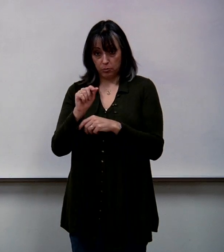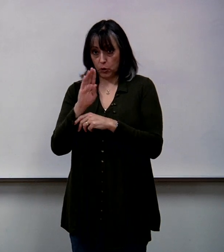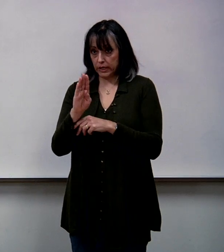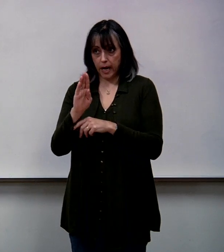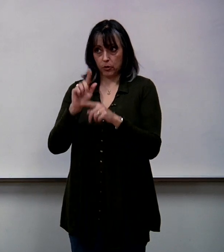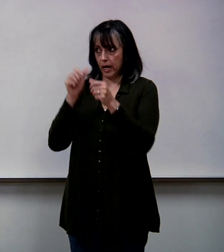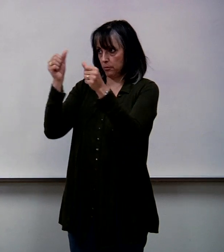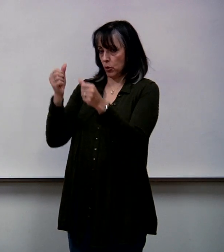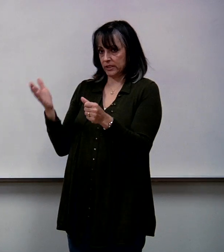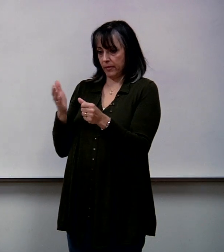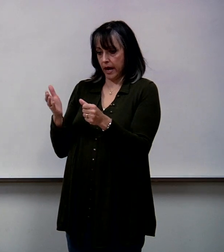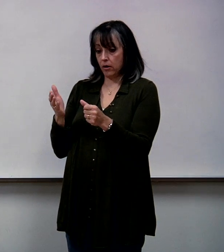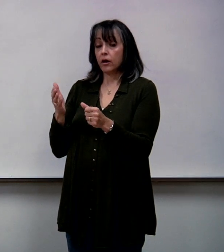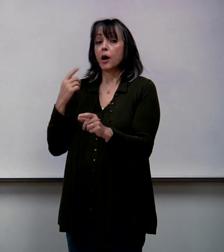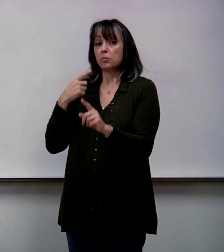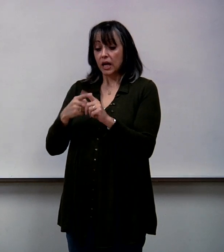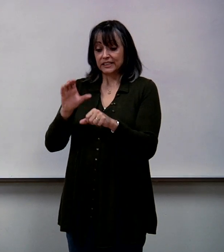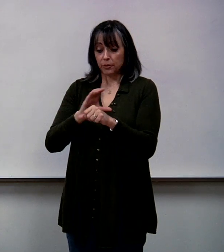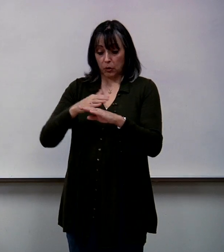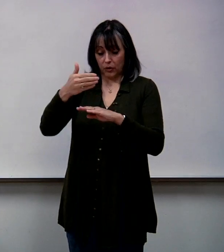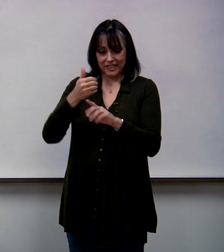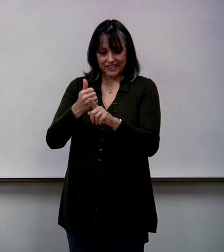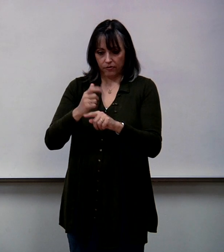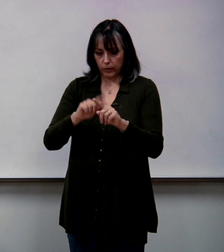set the desktop background to have your campaign flier.